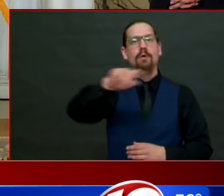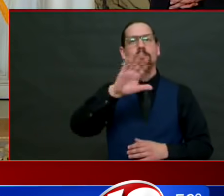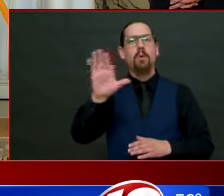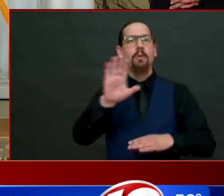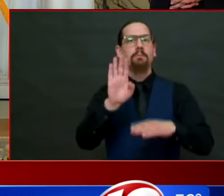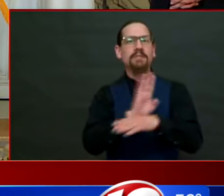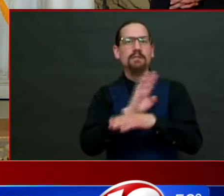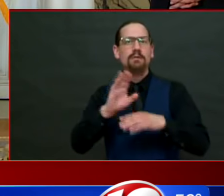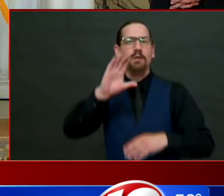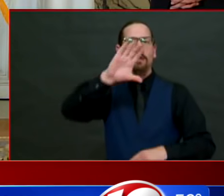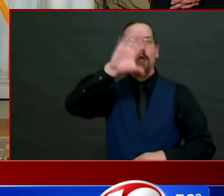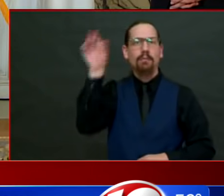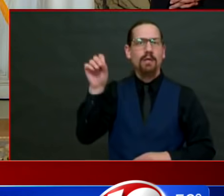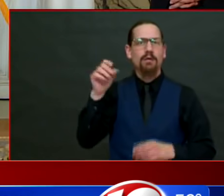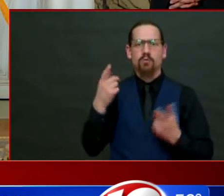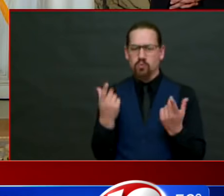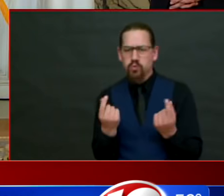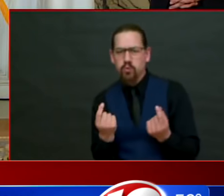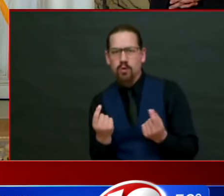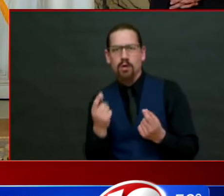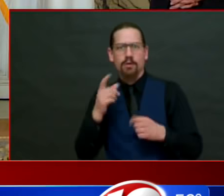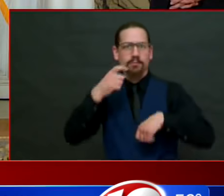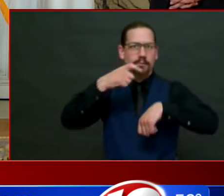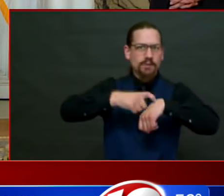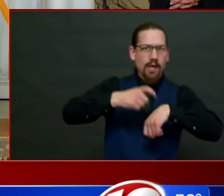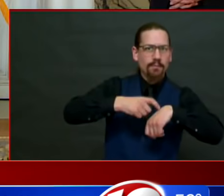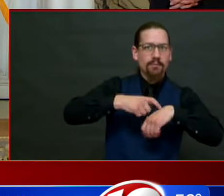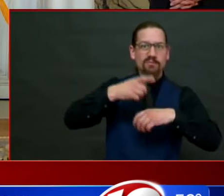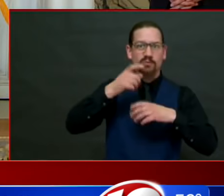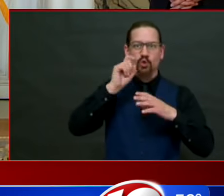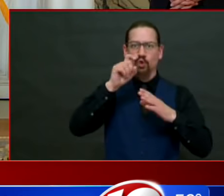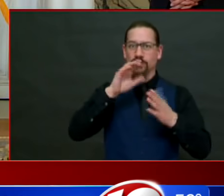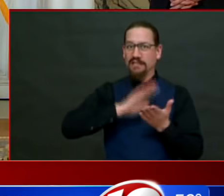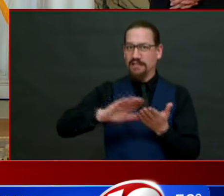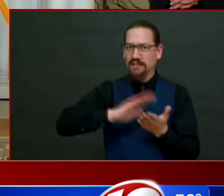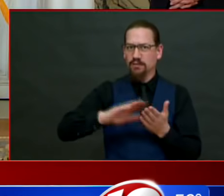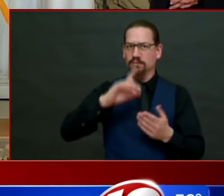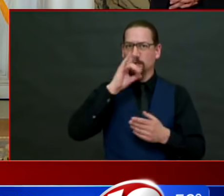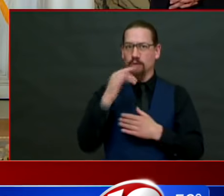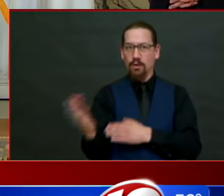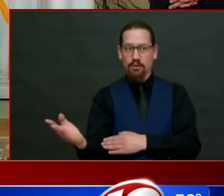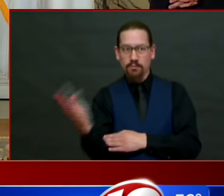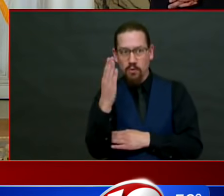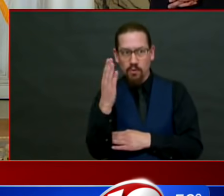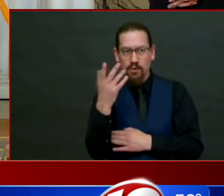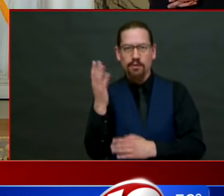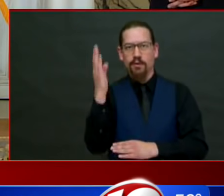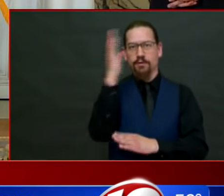THESE ARE INTENDED TO HELP YOU FIGURE OUT HOW TO DO BUSINESS SAFELY. STAGGERING WORK SCHEDULES,